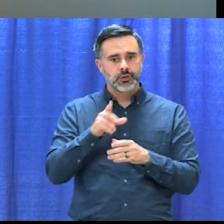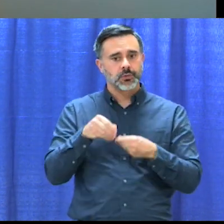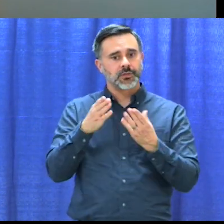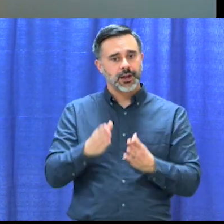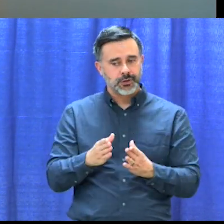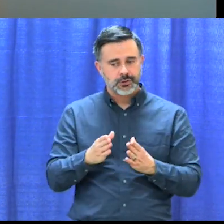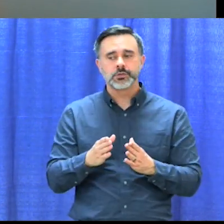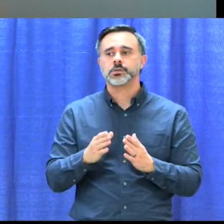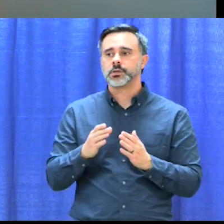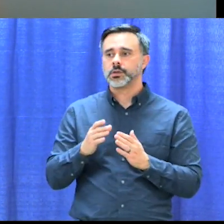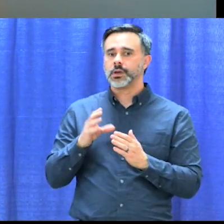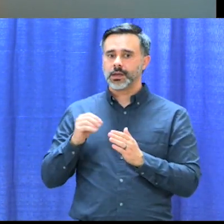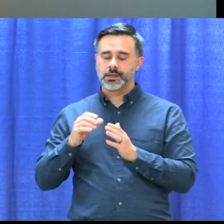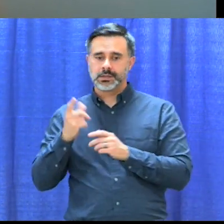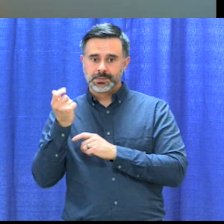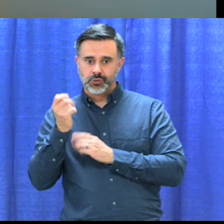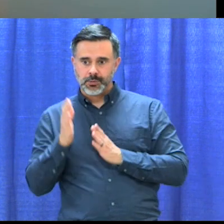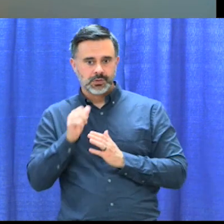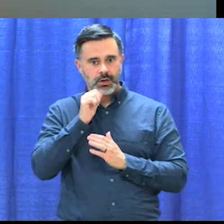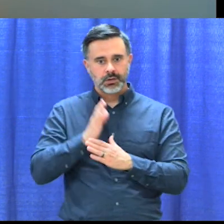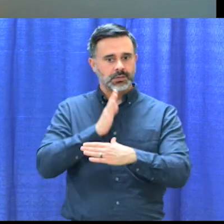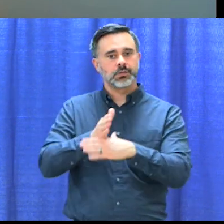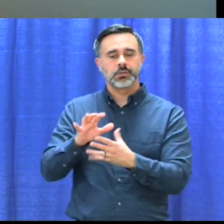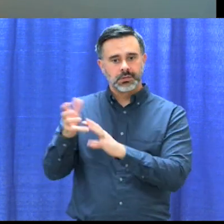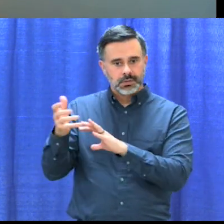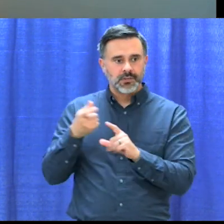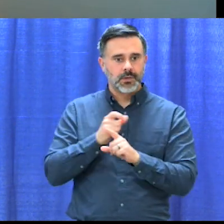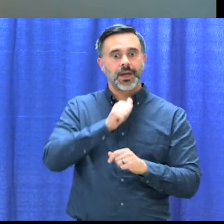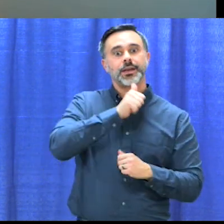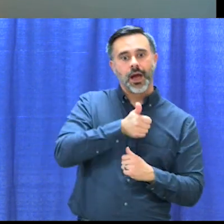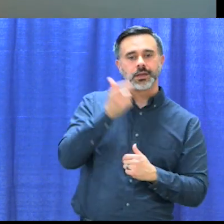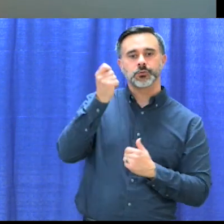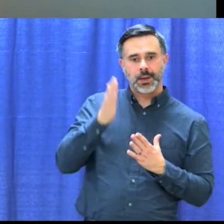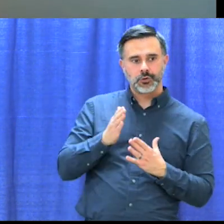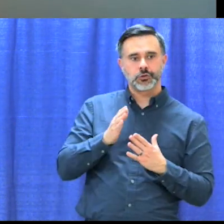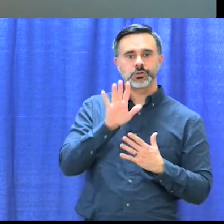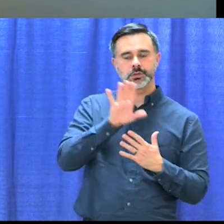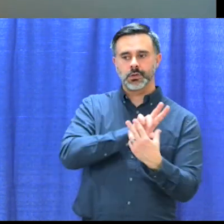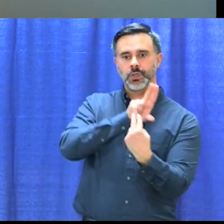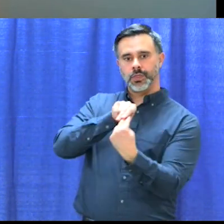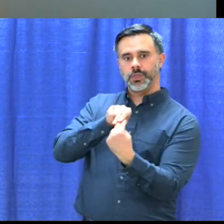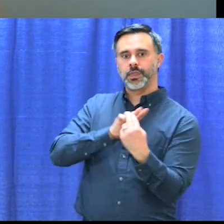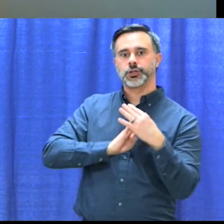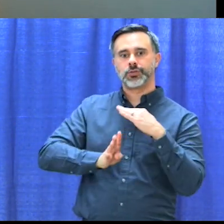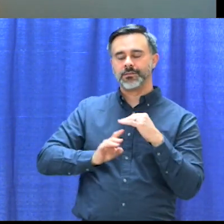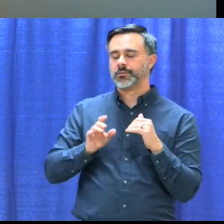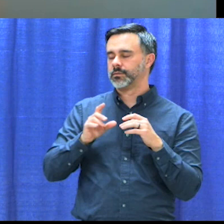not adversely affected by surges in non-subscriber traffic and that person roaming onto a network